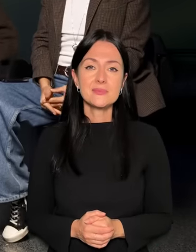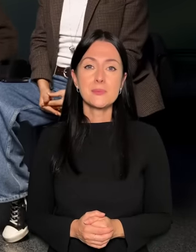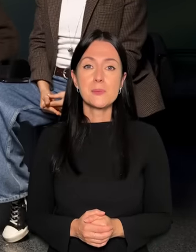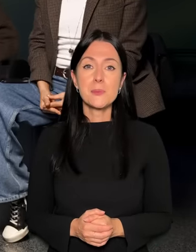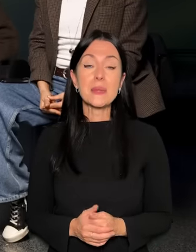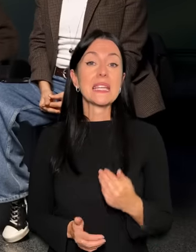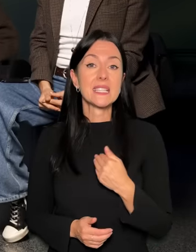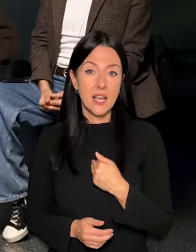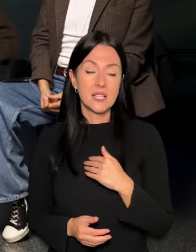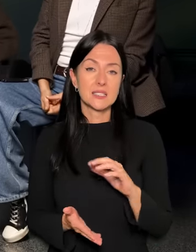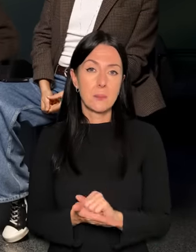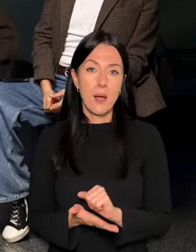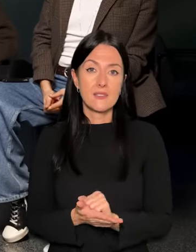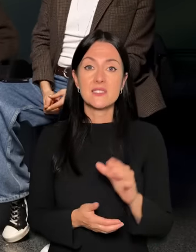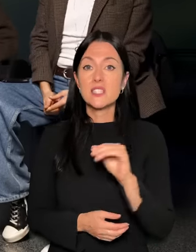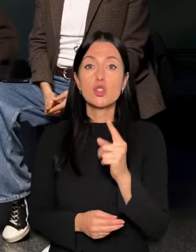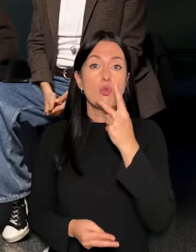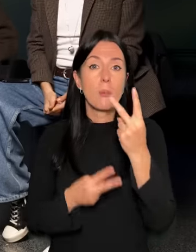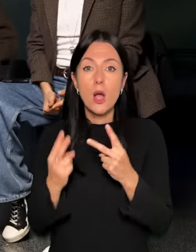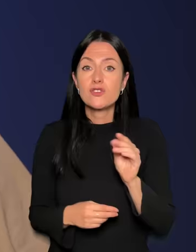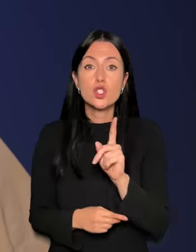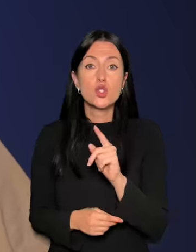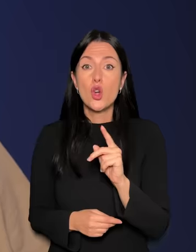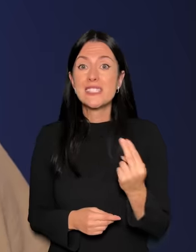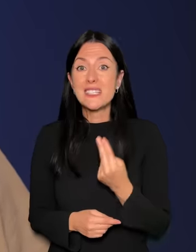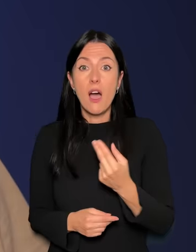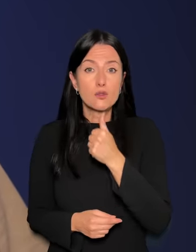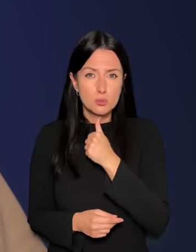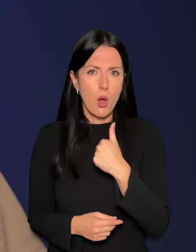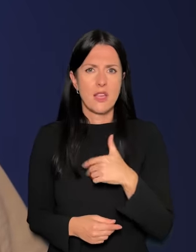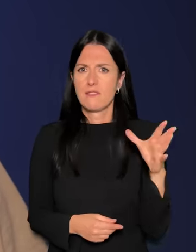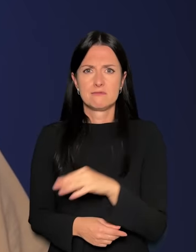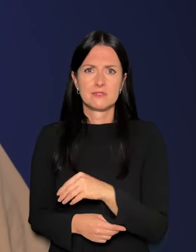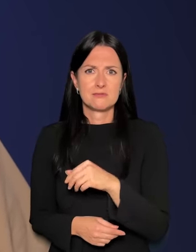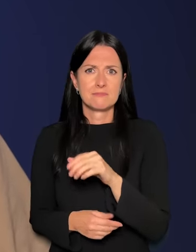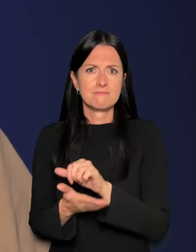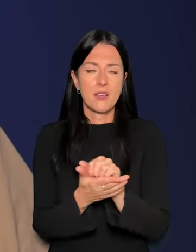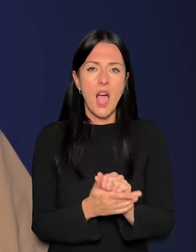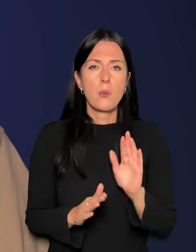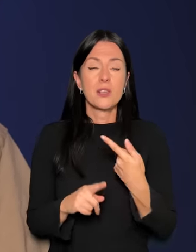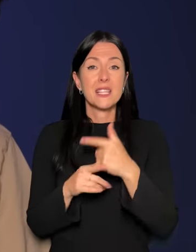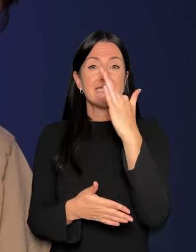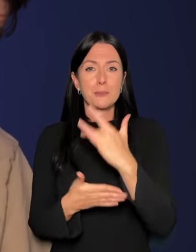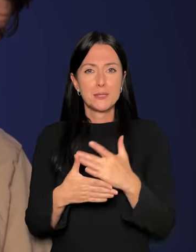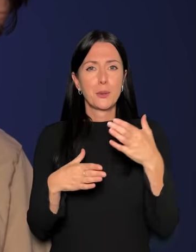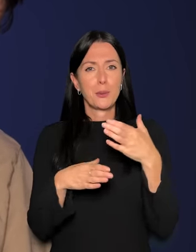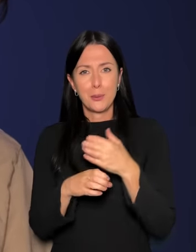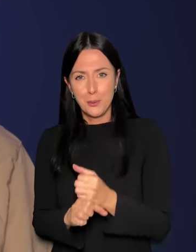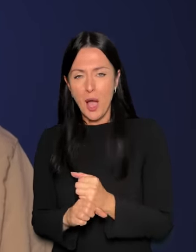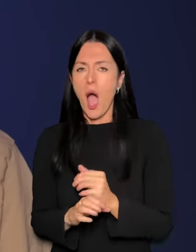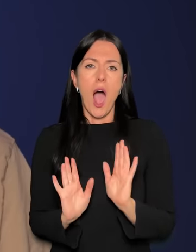I tried everything that I saw and found interesting to try. At some point, this list got a little shorter,